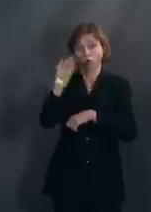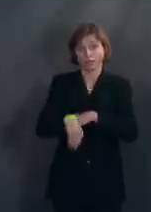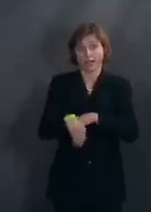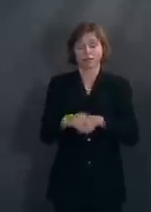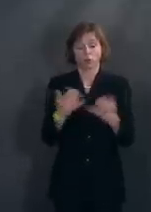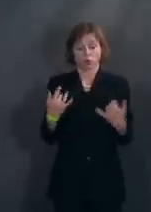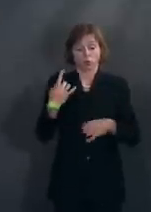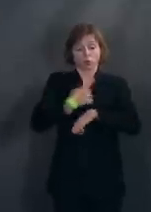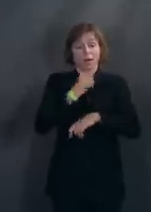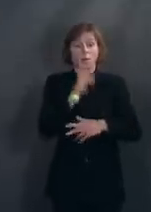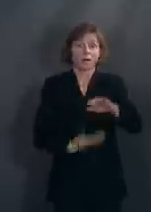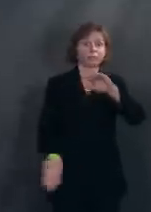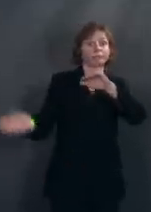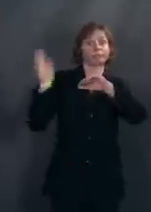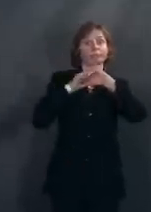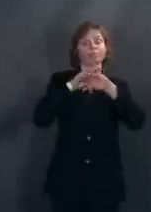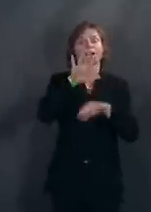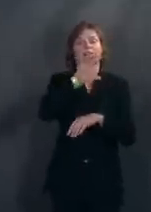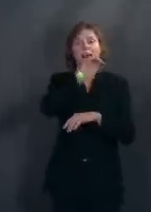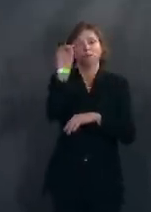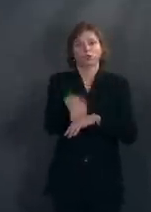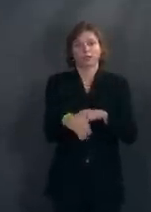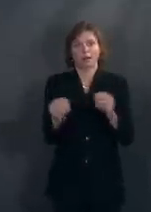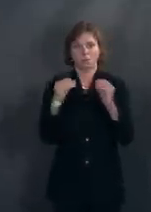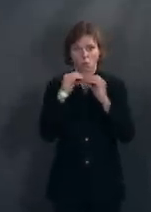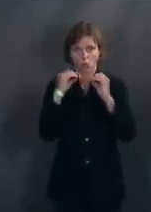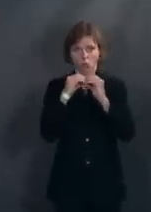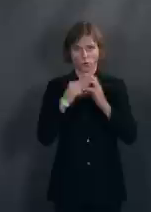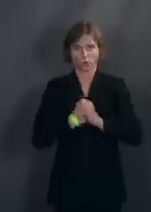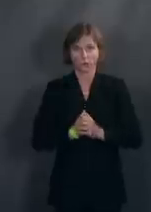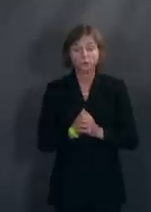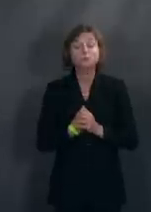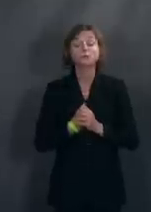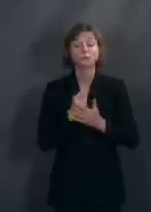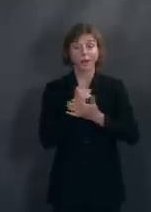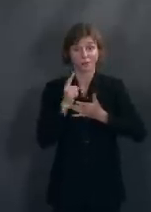by an additional 5 percent. So, for the next three weeks,